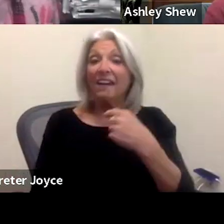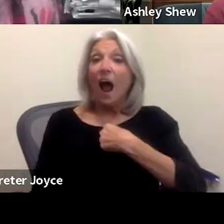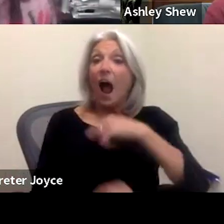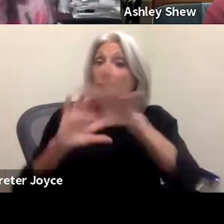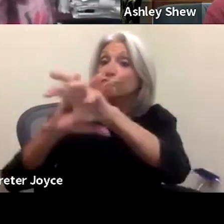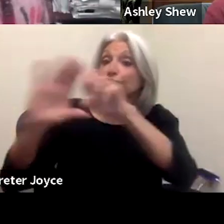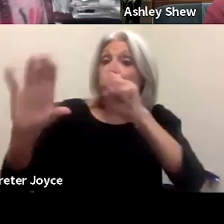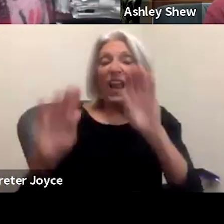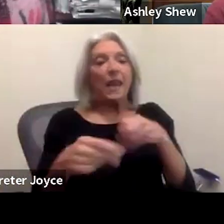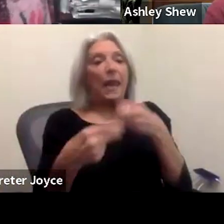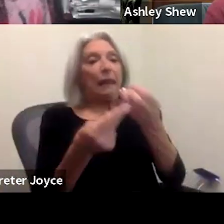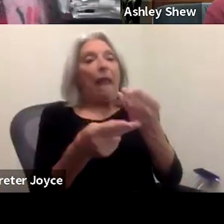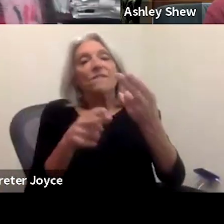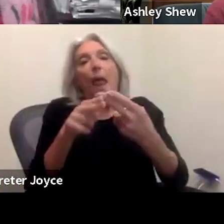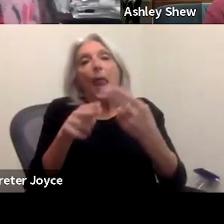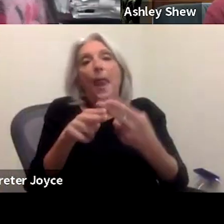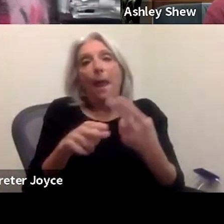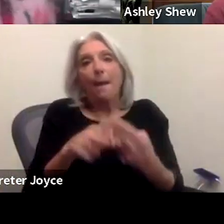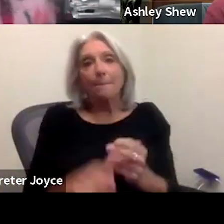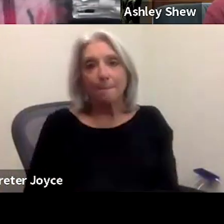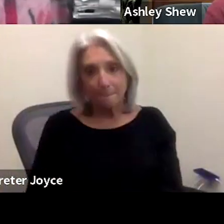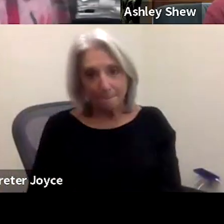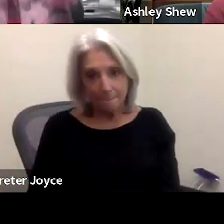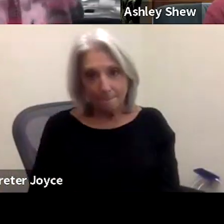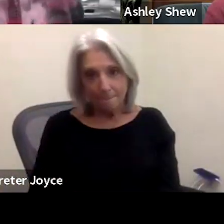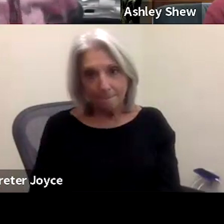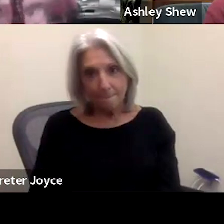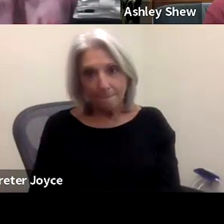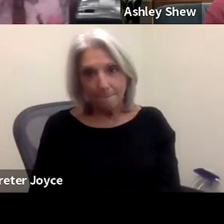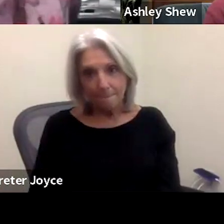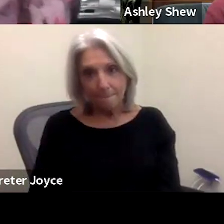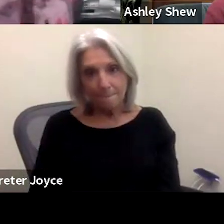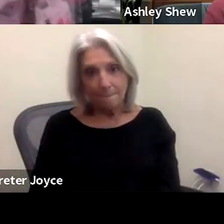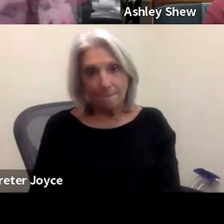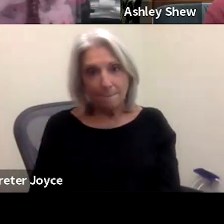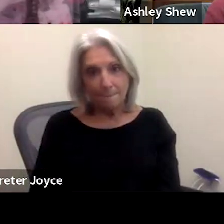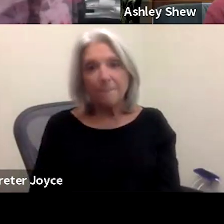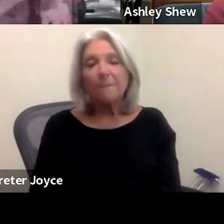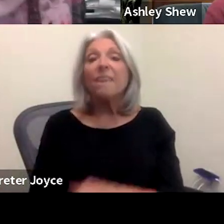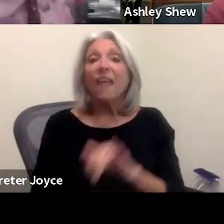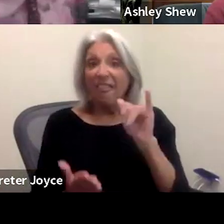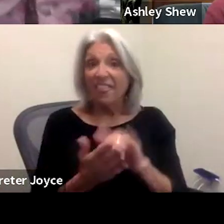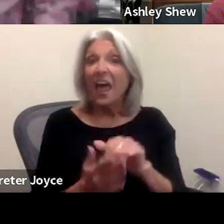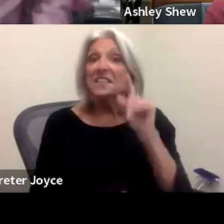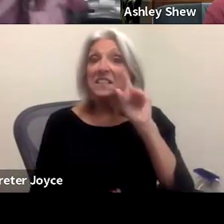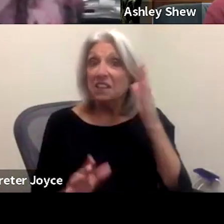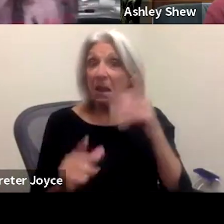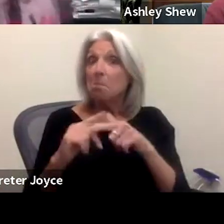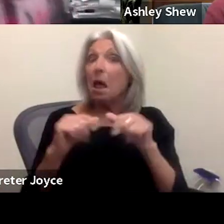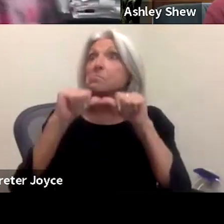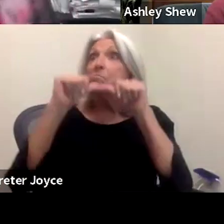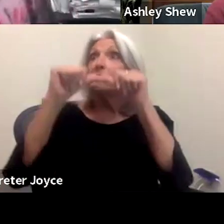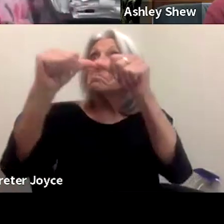Which has seemed to have stuck.